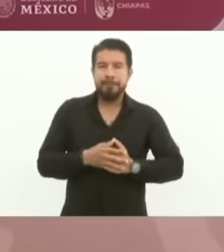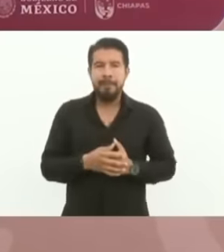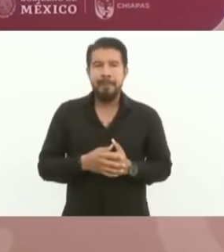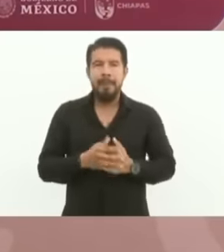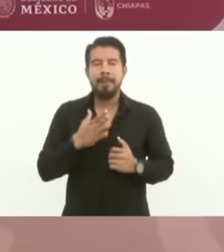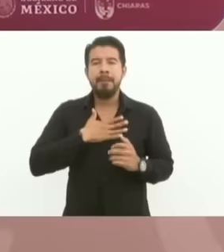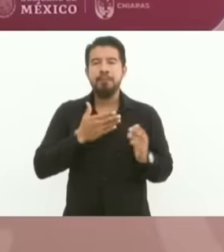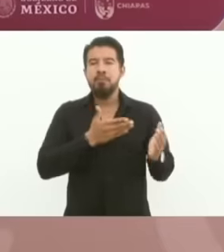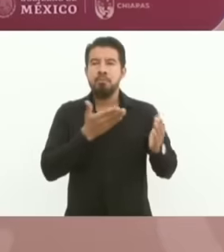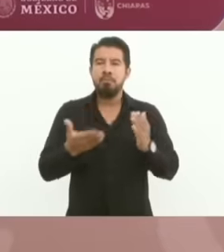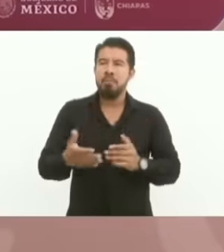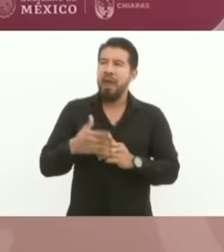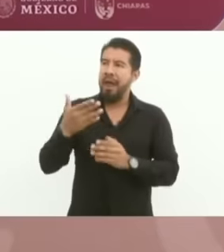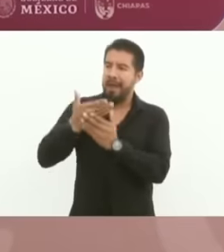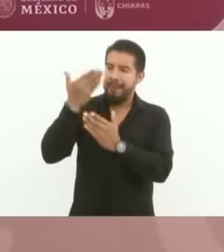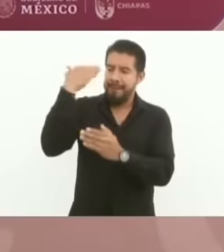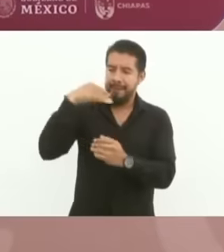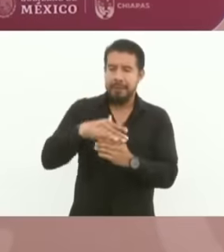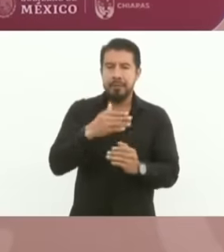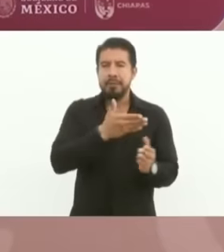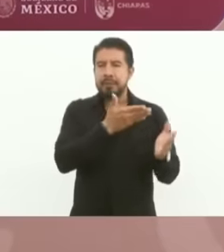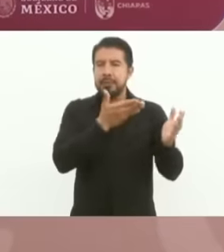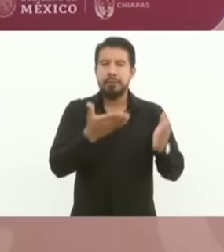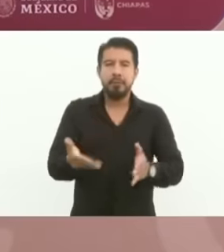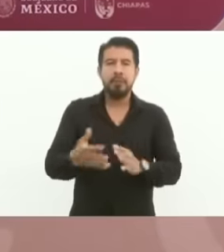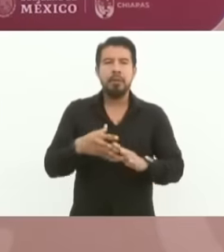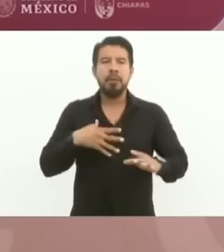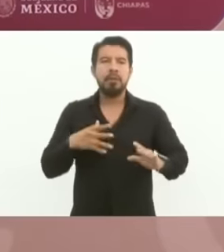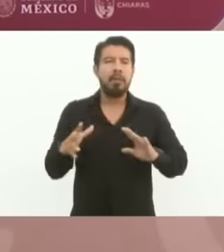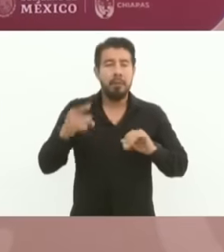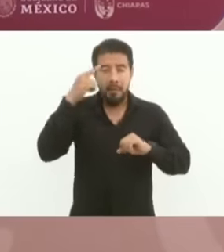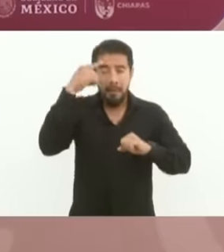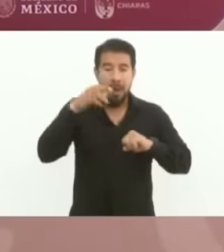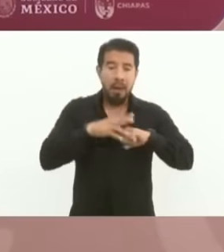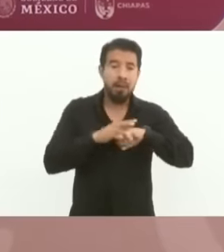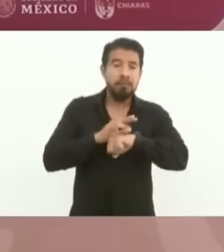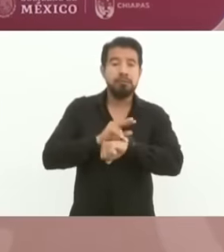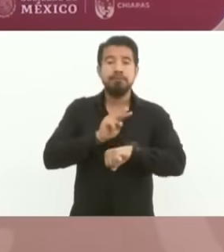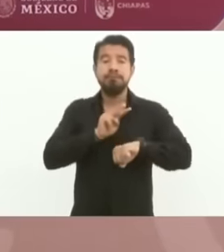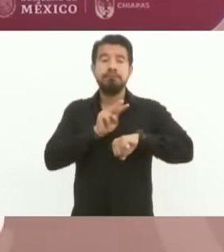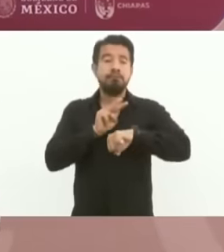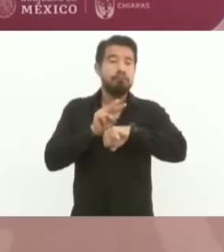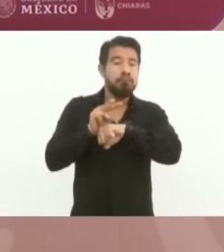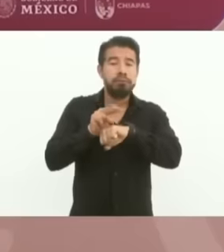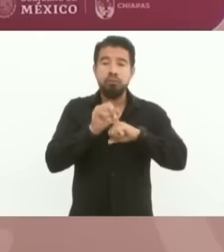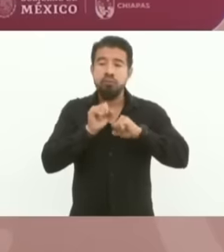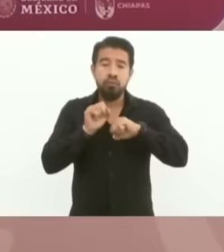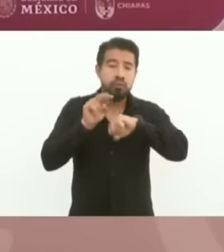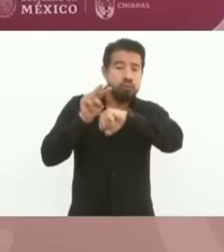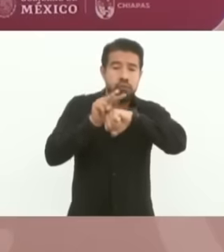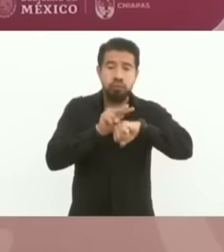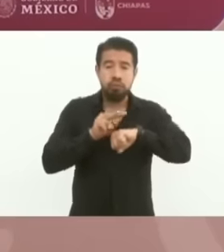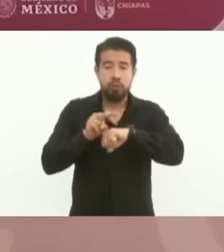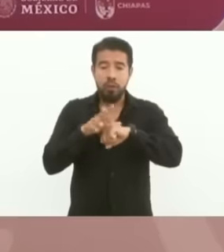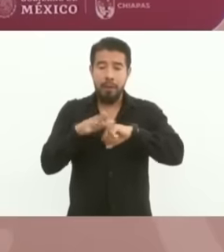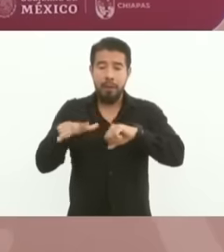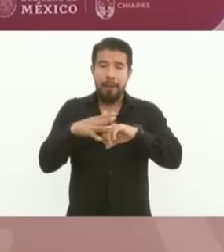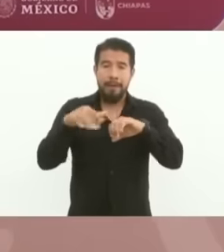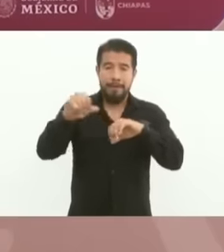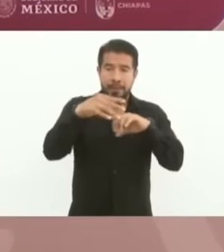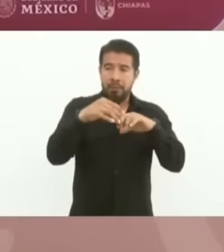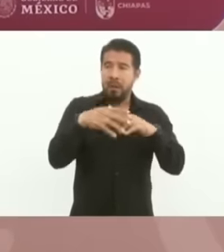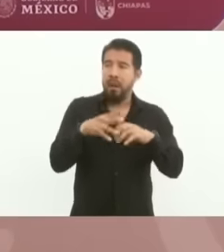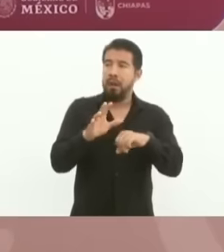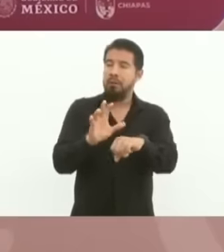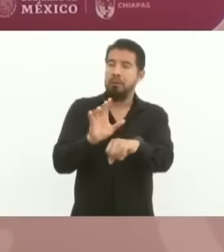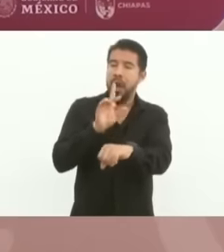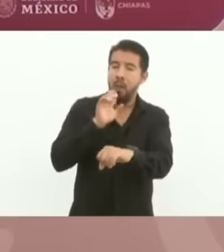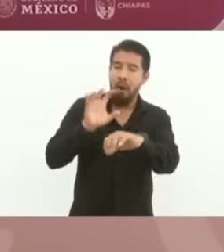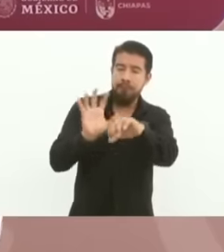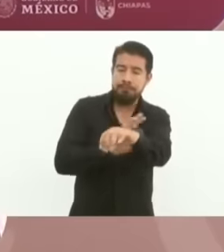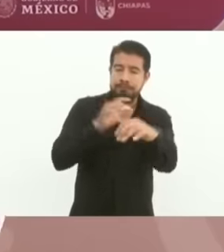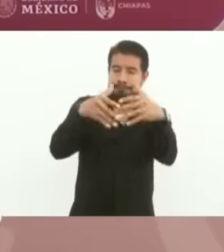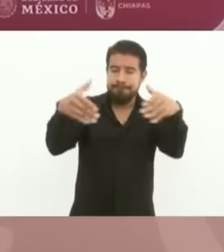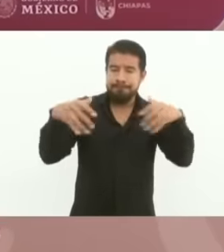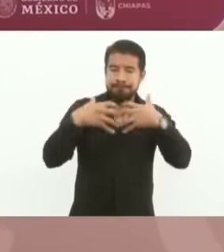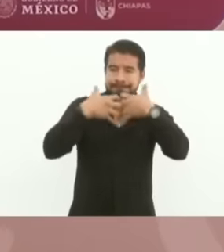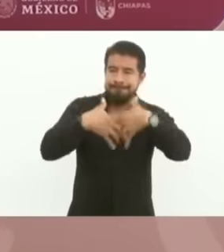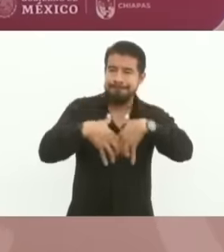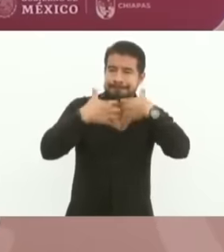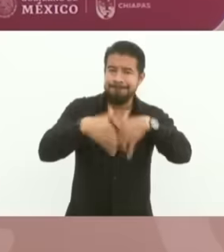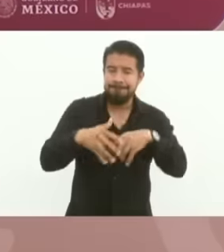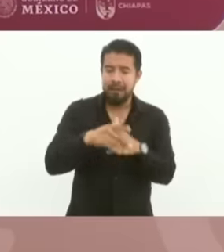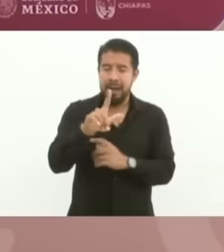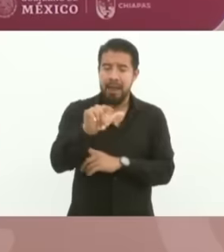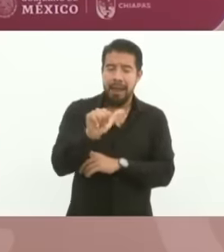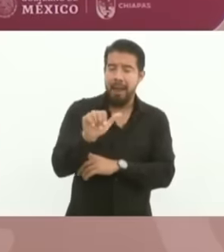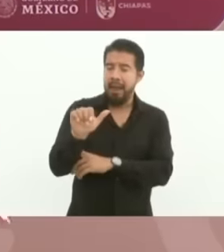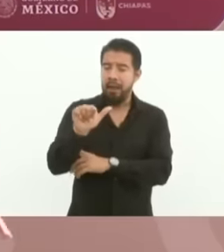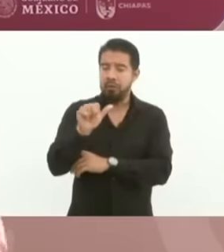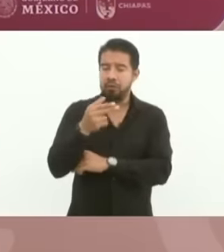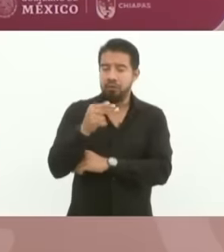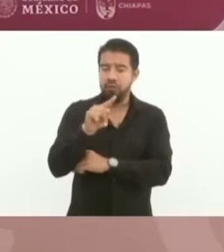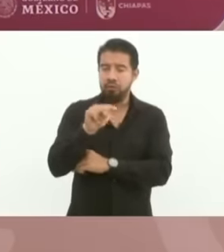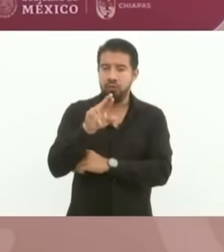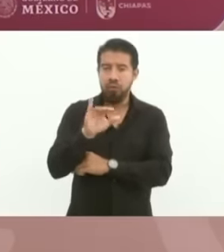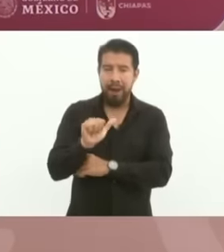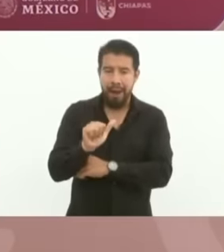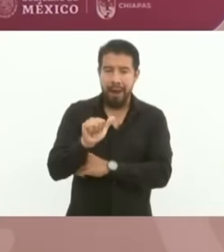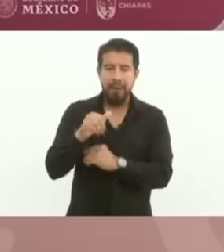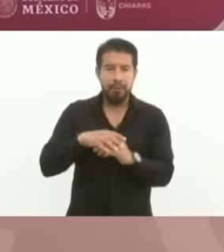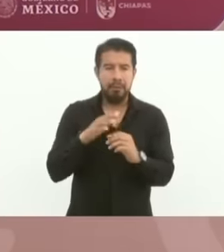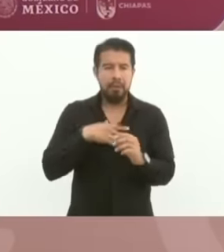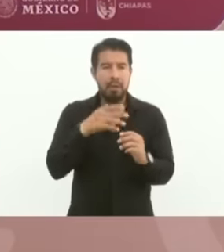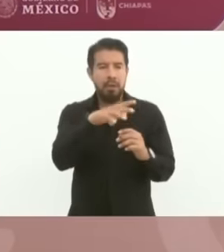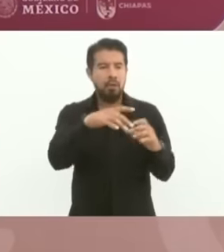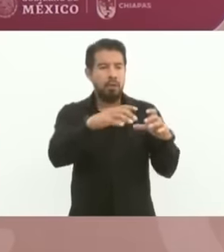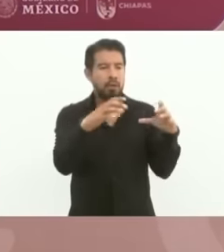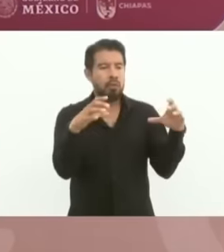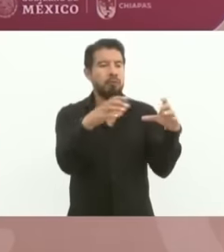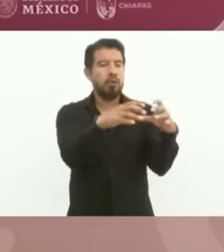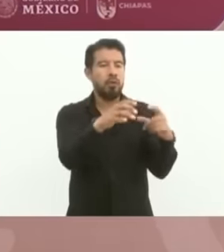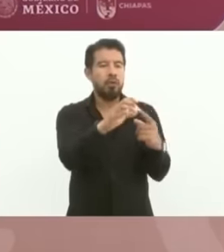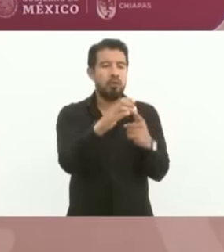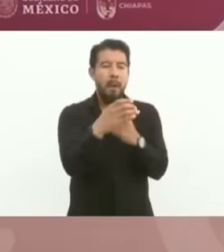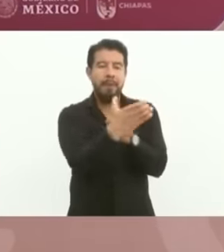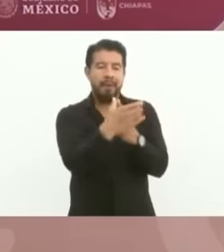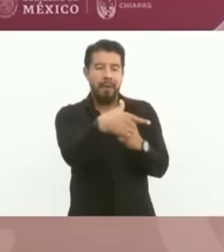to a supervision of the electricity company in Angostura and the committee promoting the construction of this